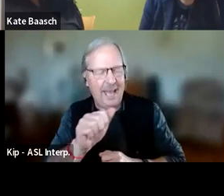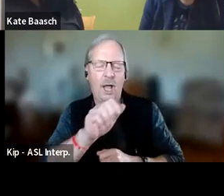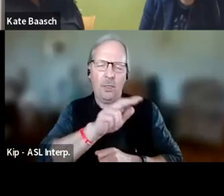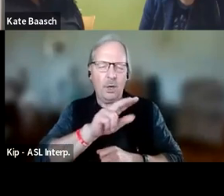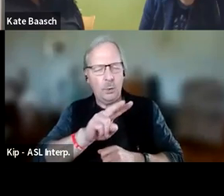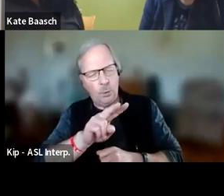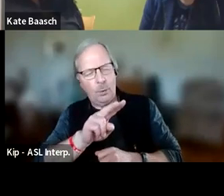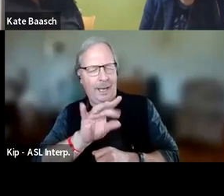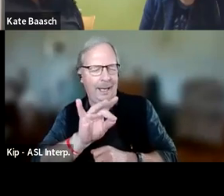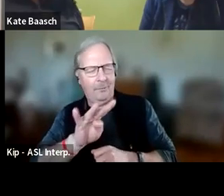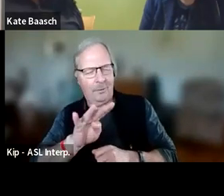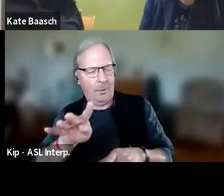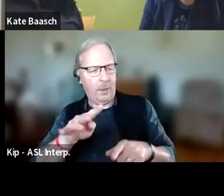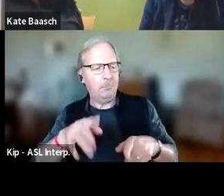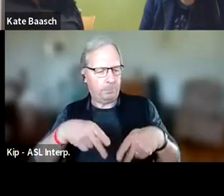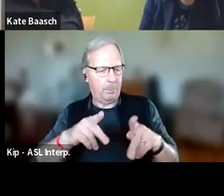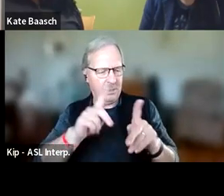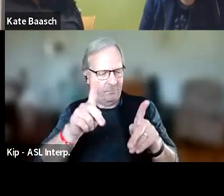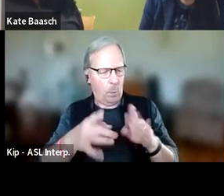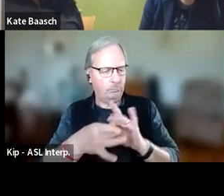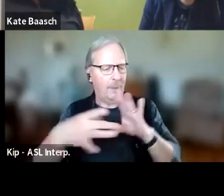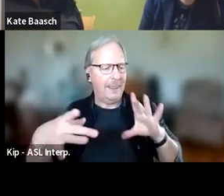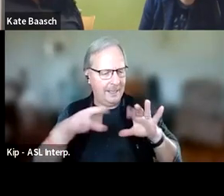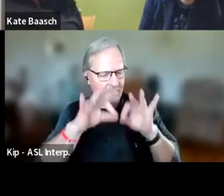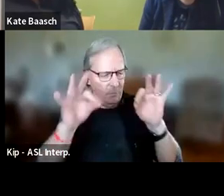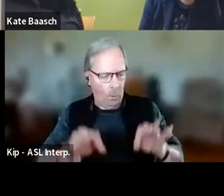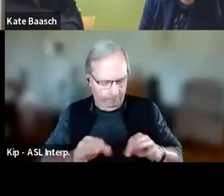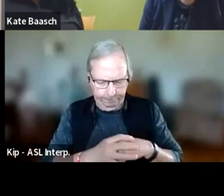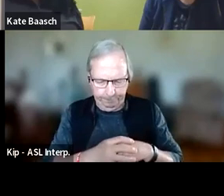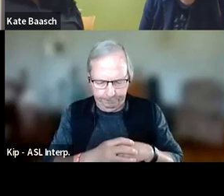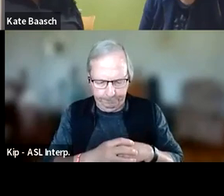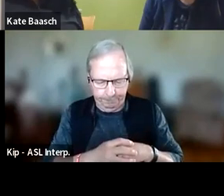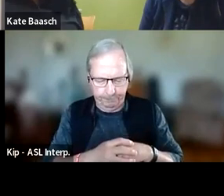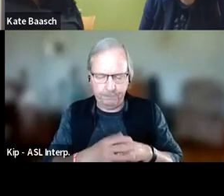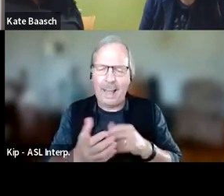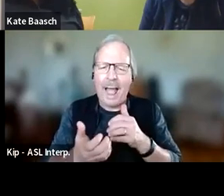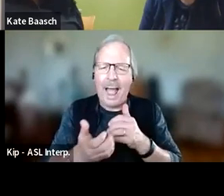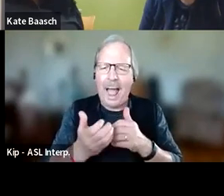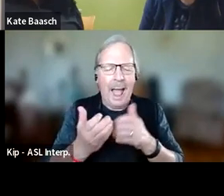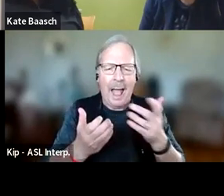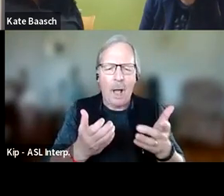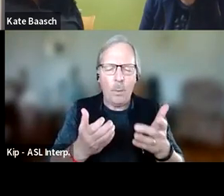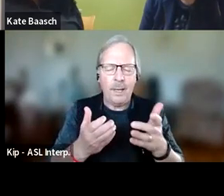the consent for release form and we do have, and how do we create a SOAR process that may be written,